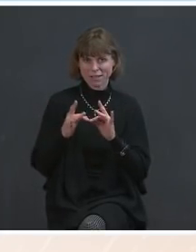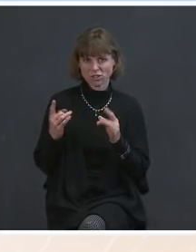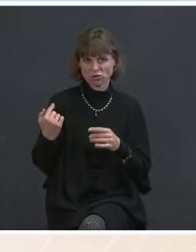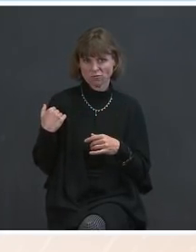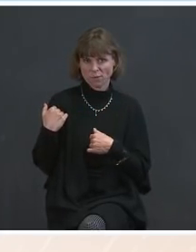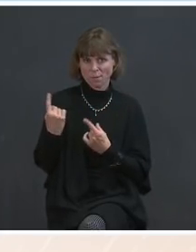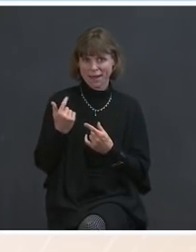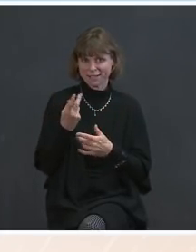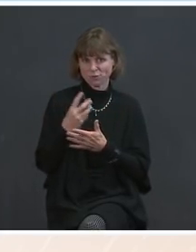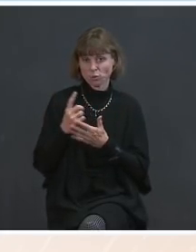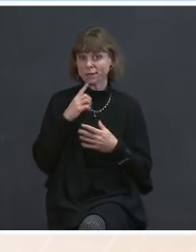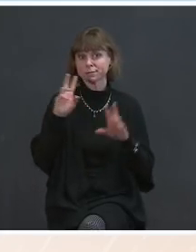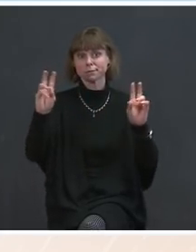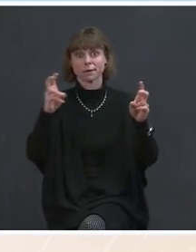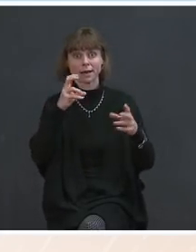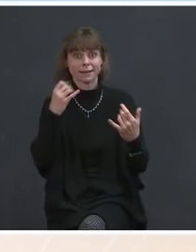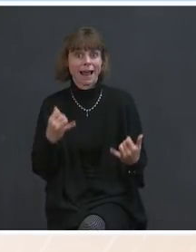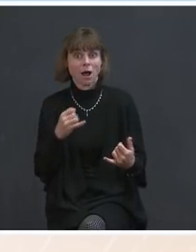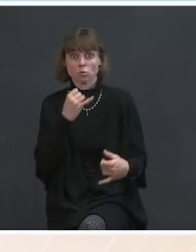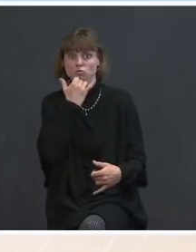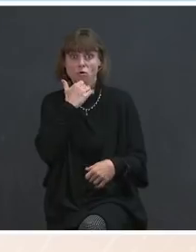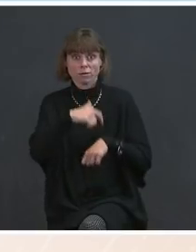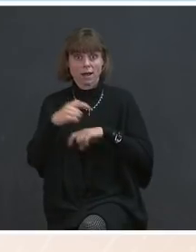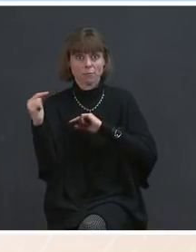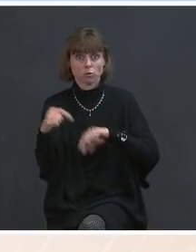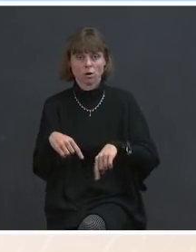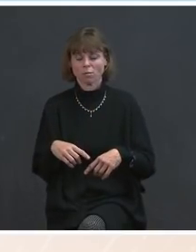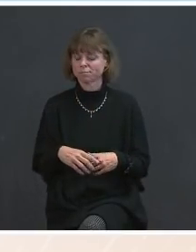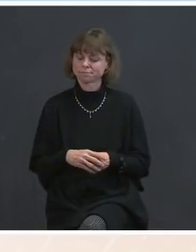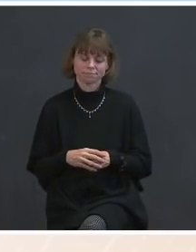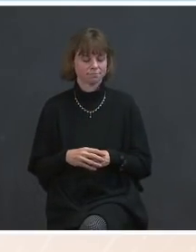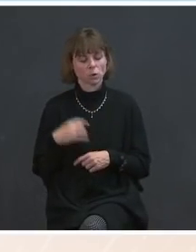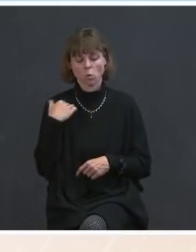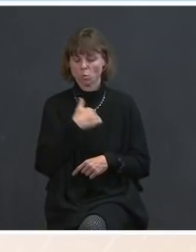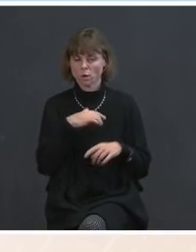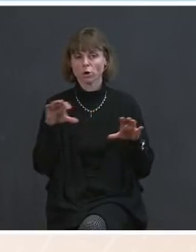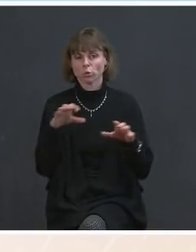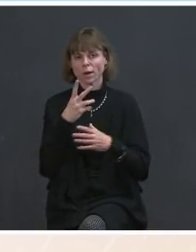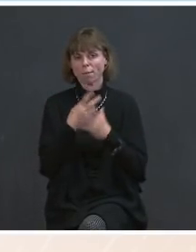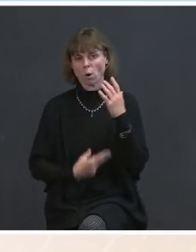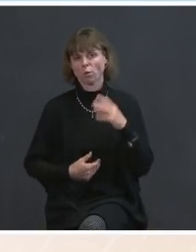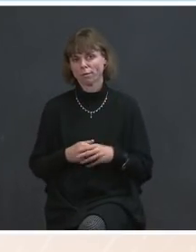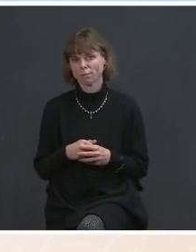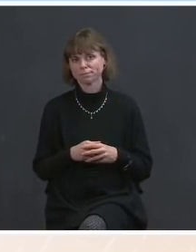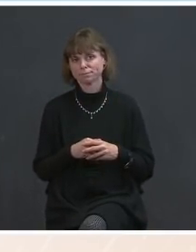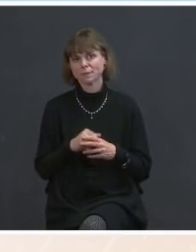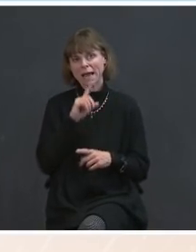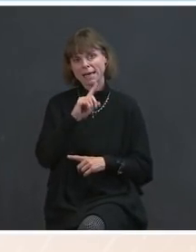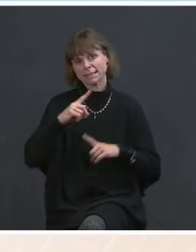Ms. Psaki: No, we are -- we are -- we are doing both, and it's a complicated problem, no doubt about it.